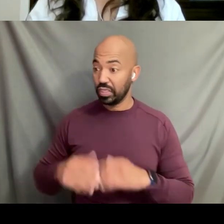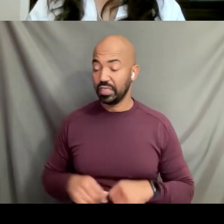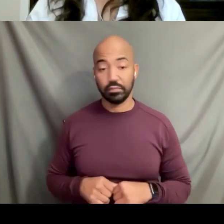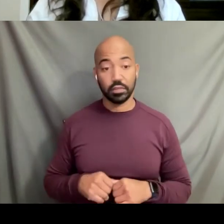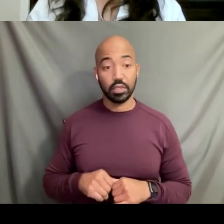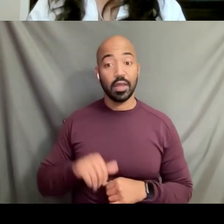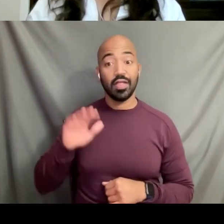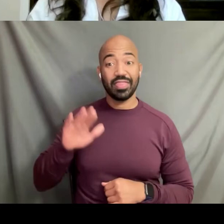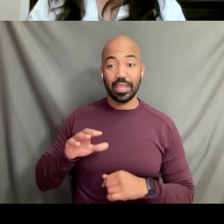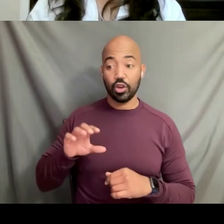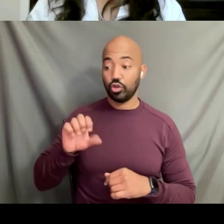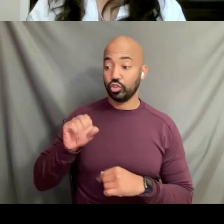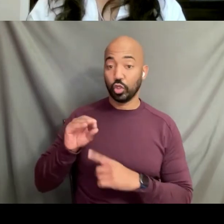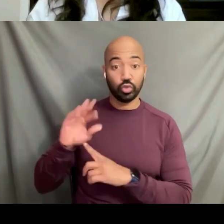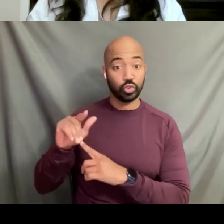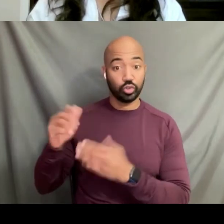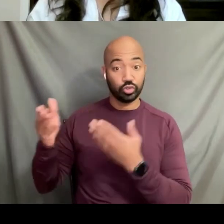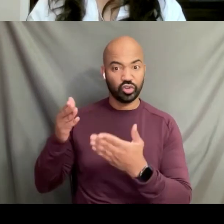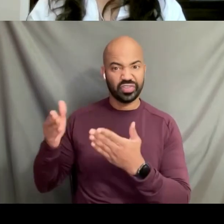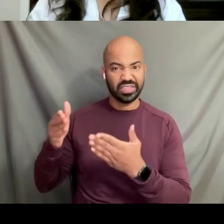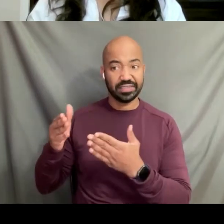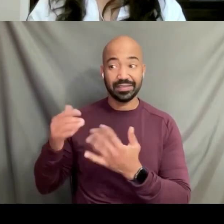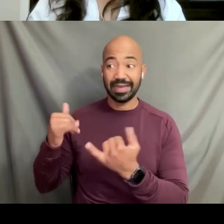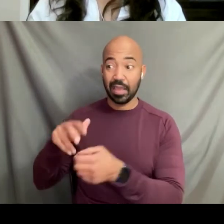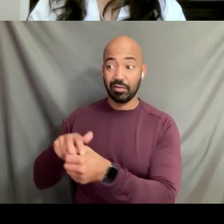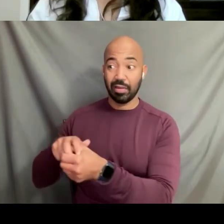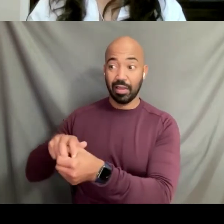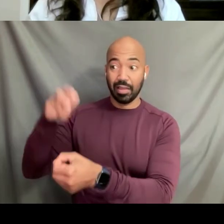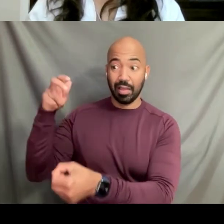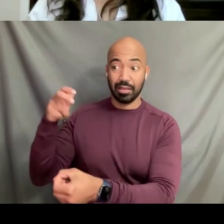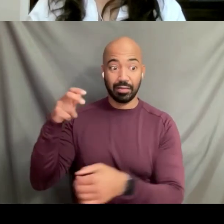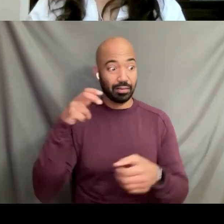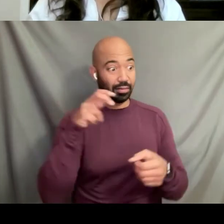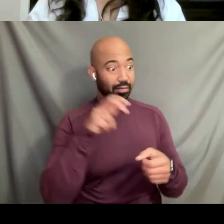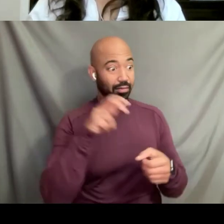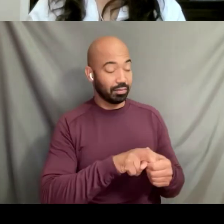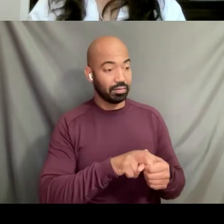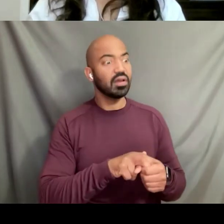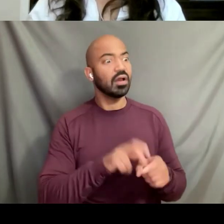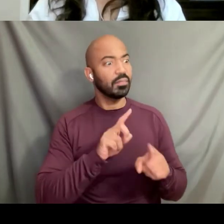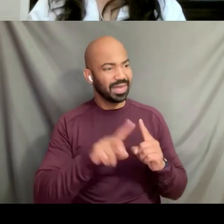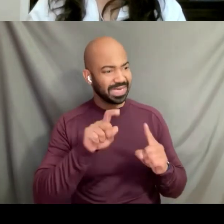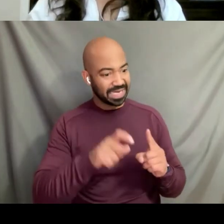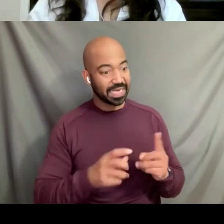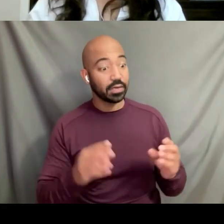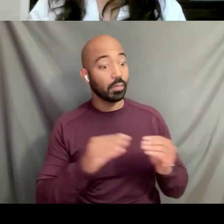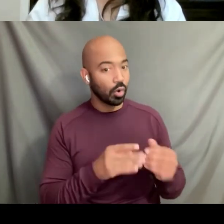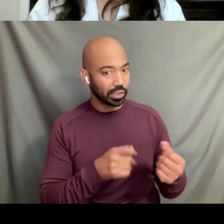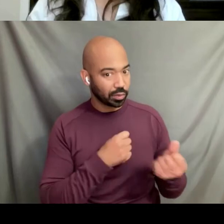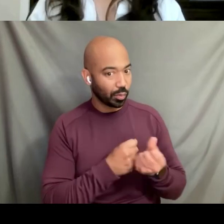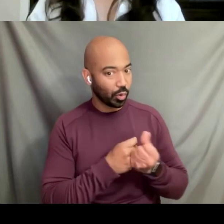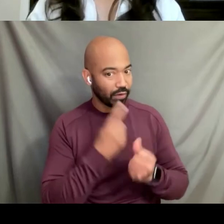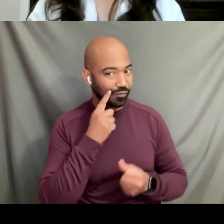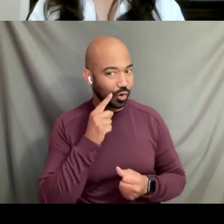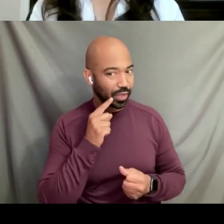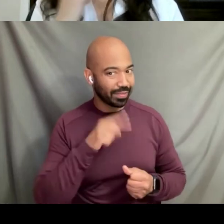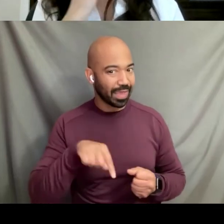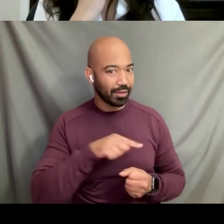and need more than equal supports to succeed, so it is still very important that as we plan